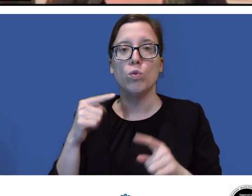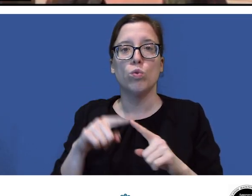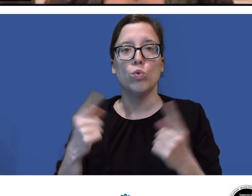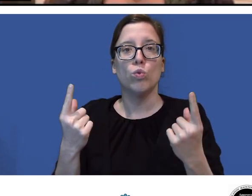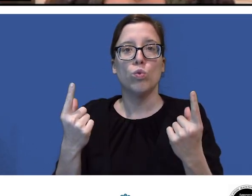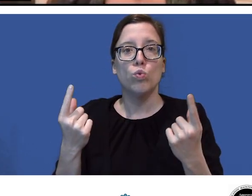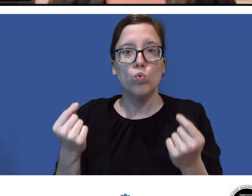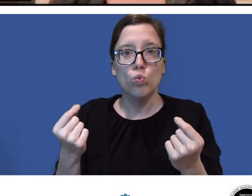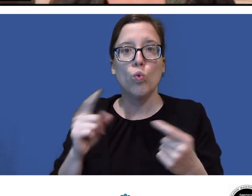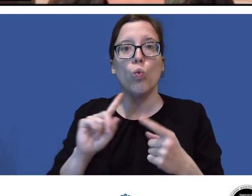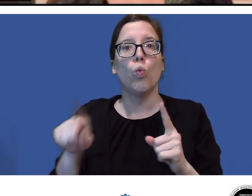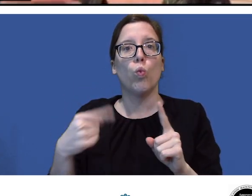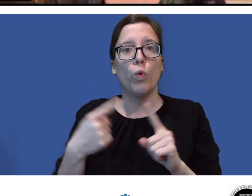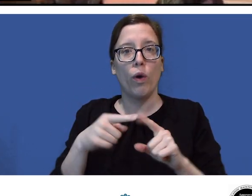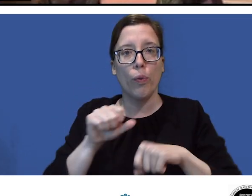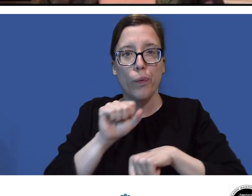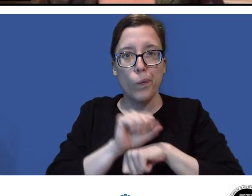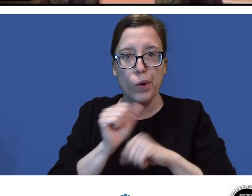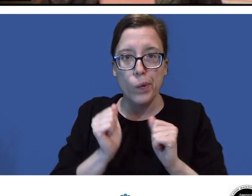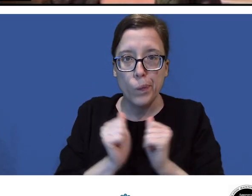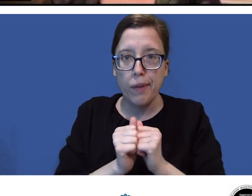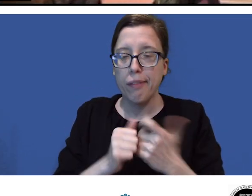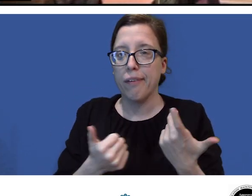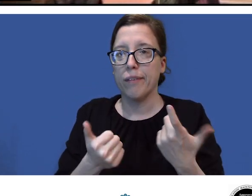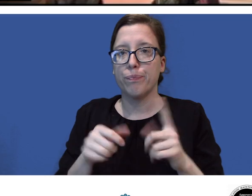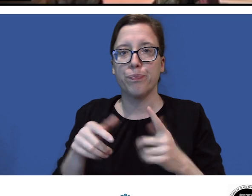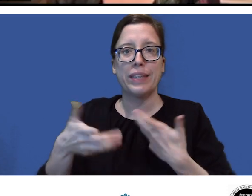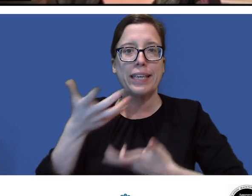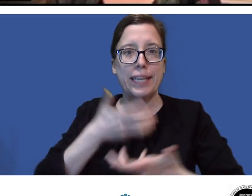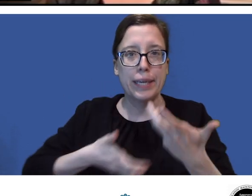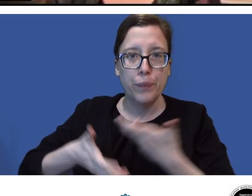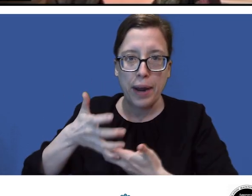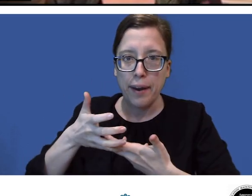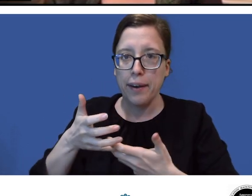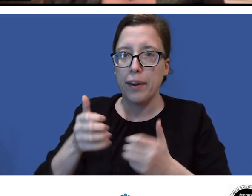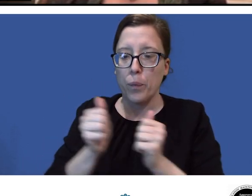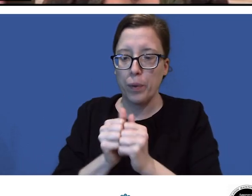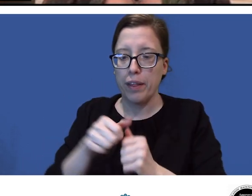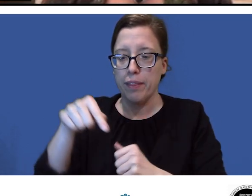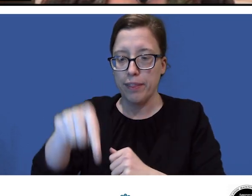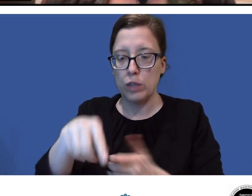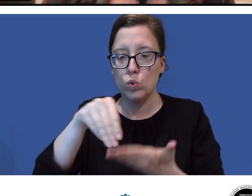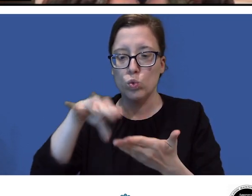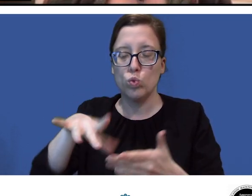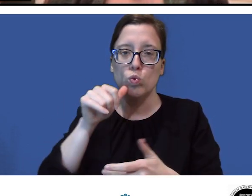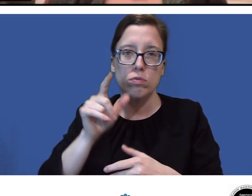interacting with a learner who has deafblindness. Once again, those are going to be unique to every